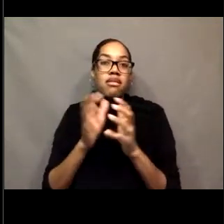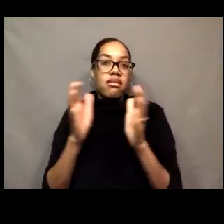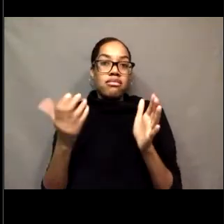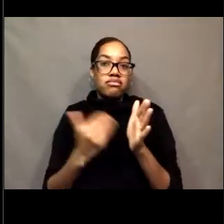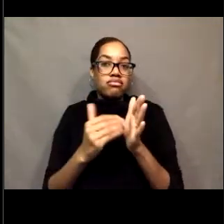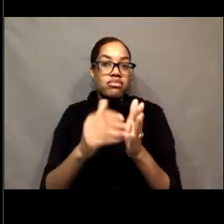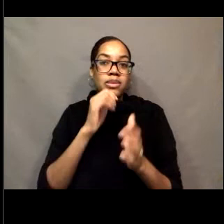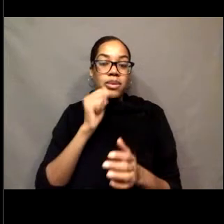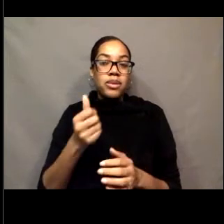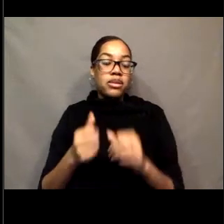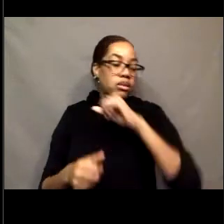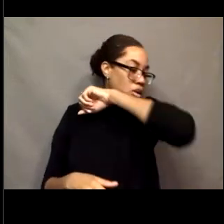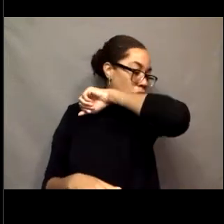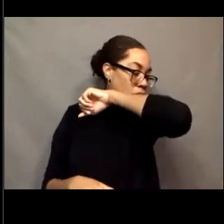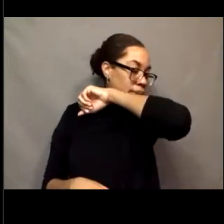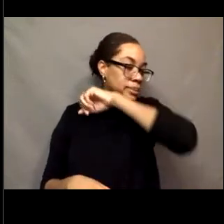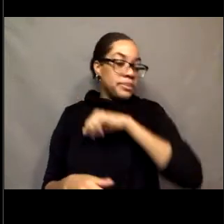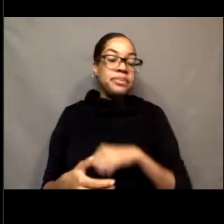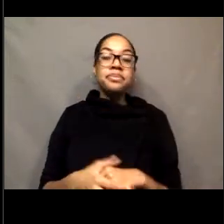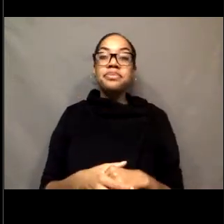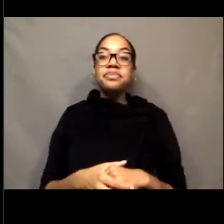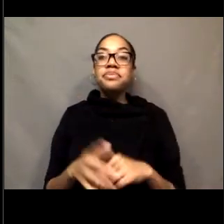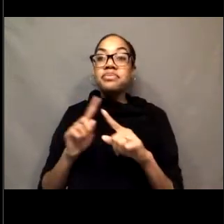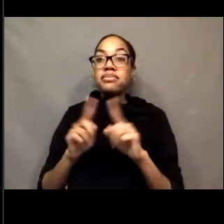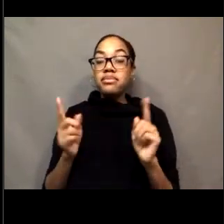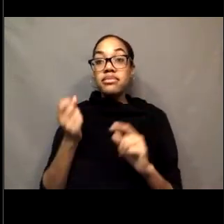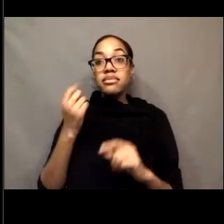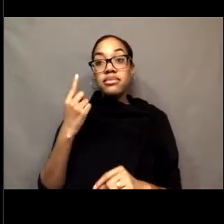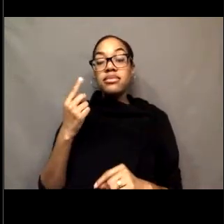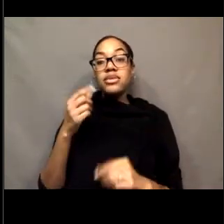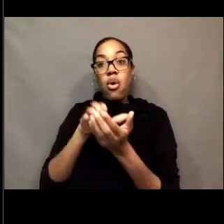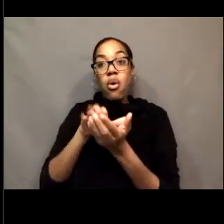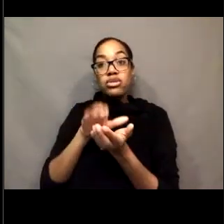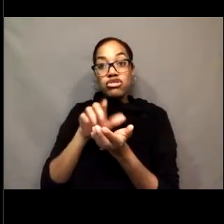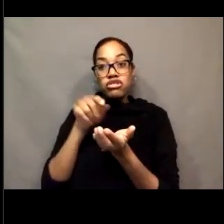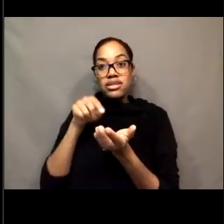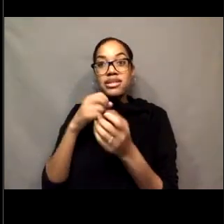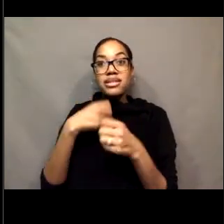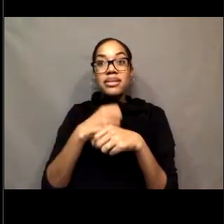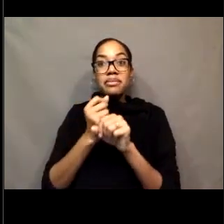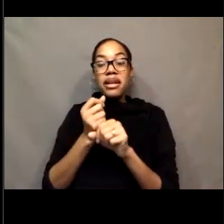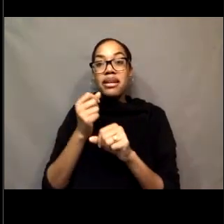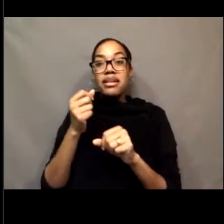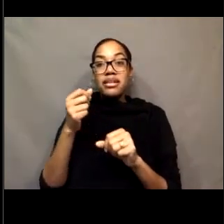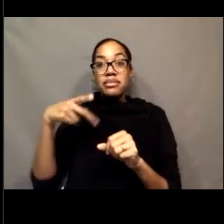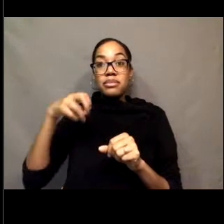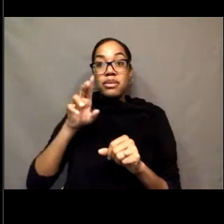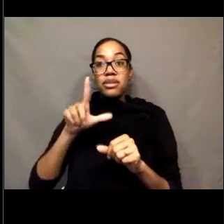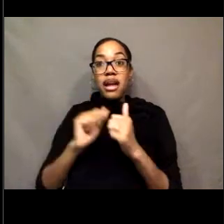But as you may know, oysters make pearls because they get a little grain of sand in their shell